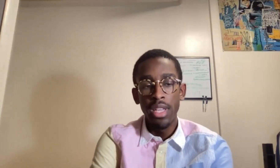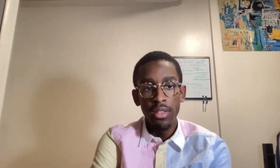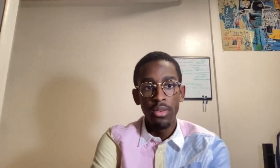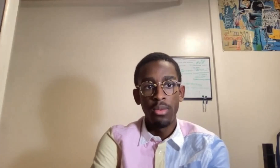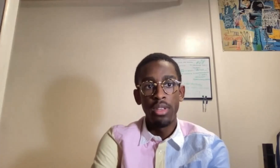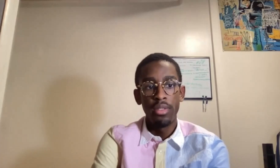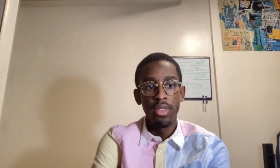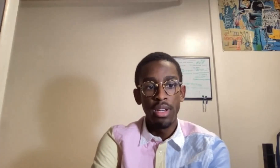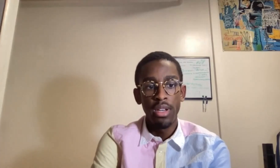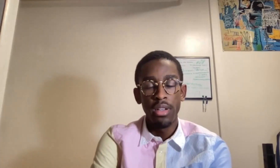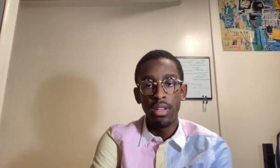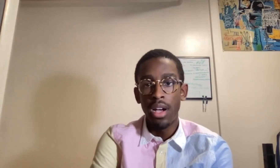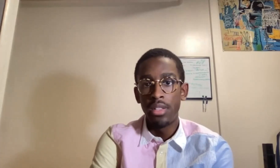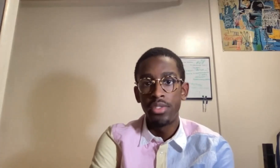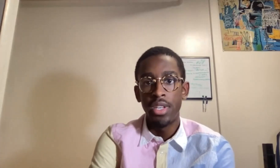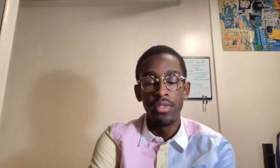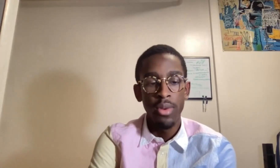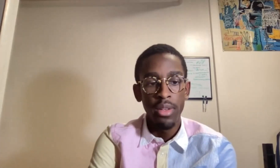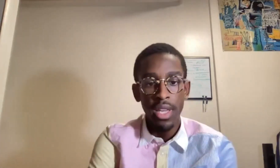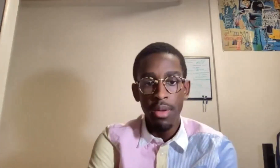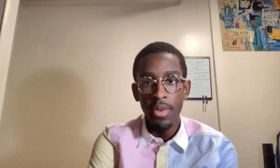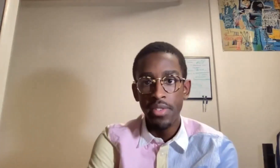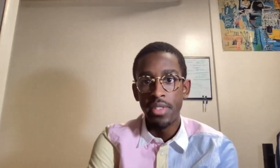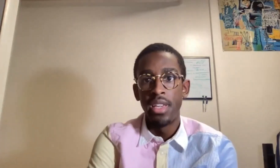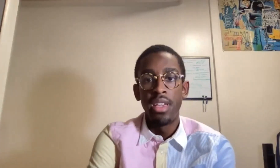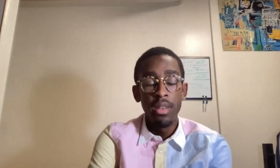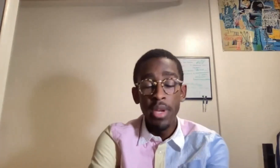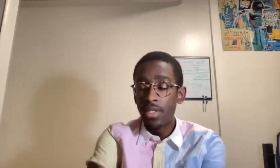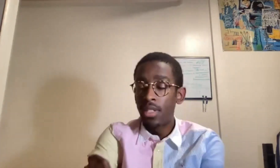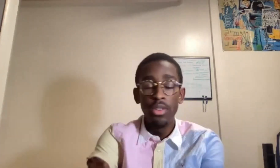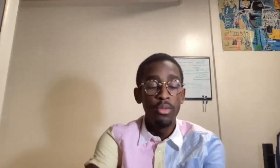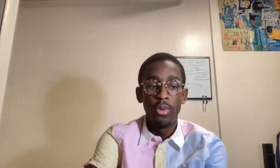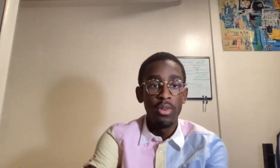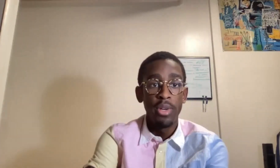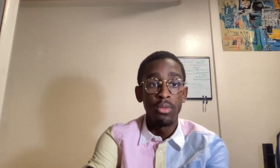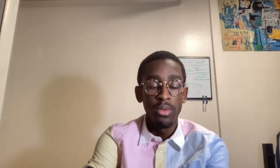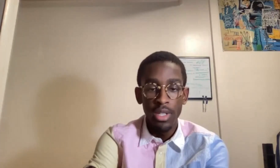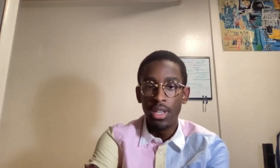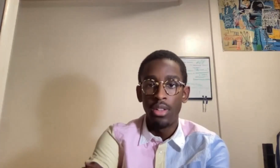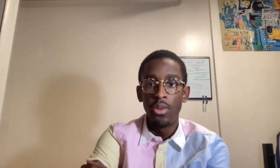linked with college kids around campus and basically you form a really close